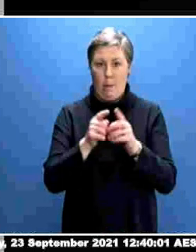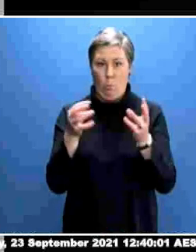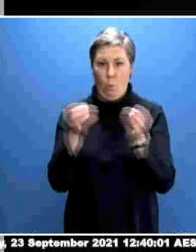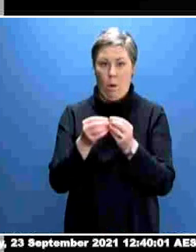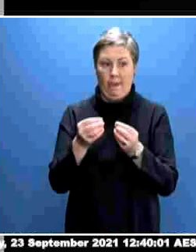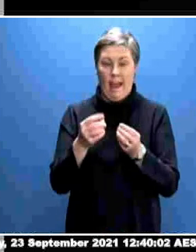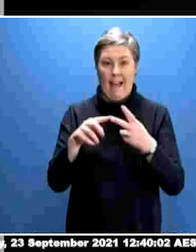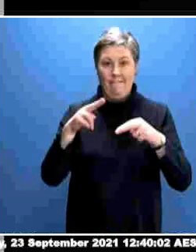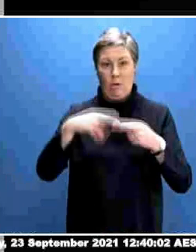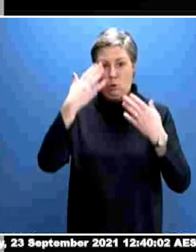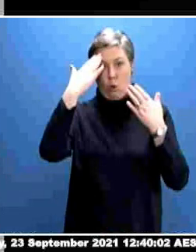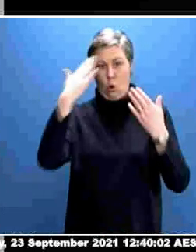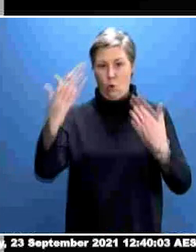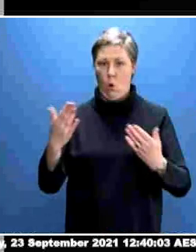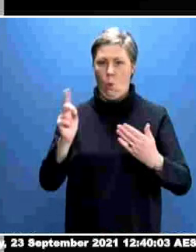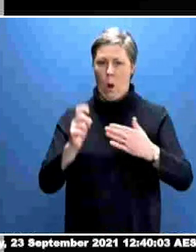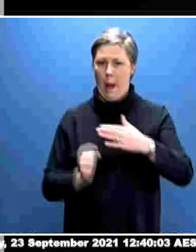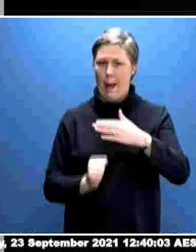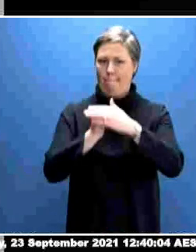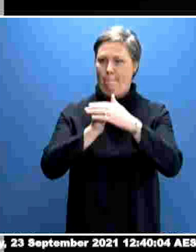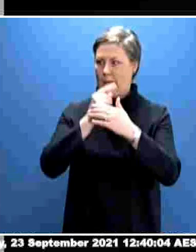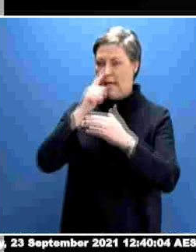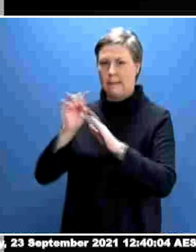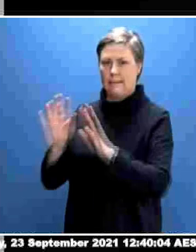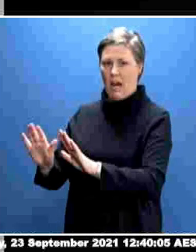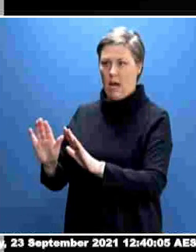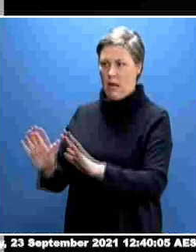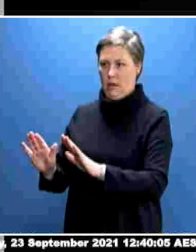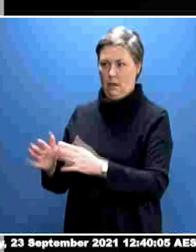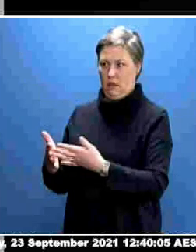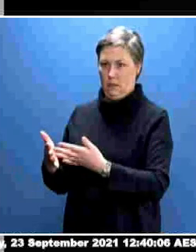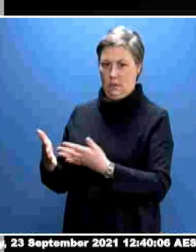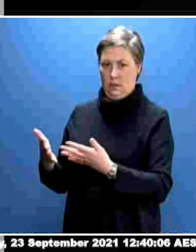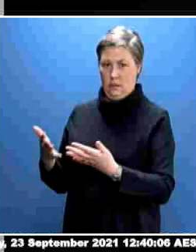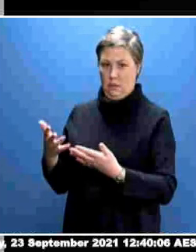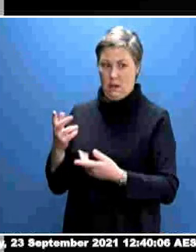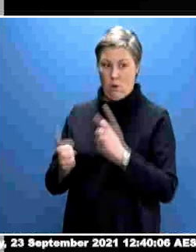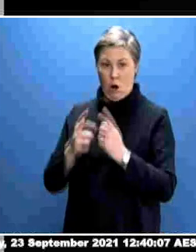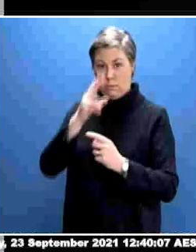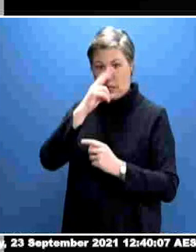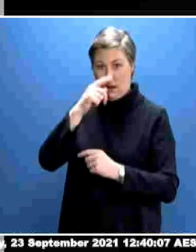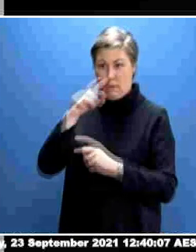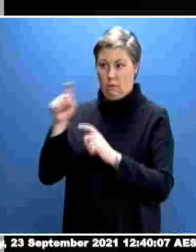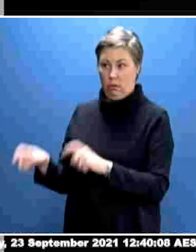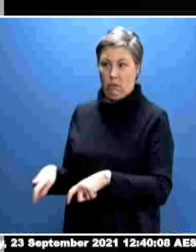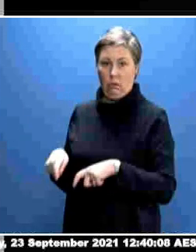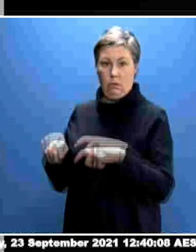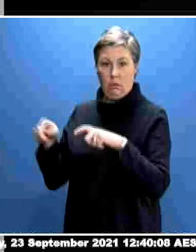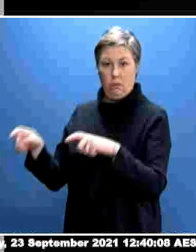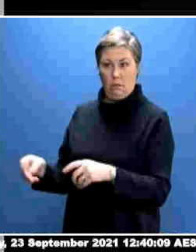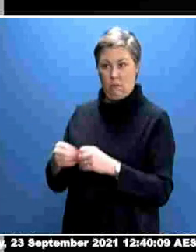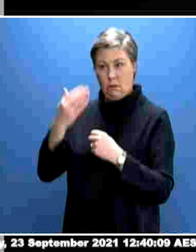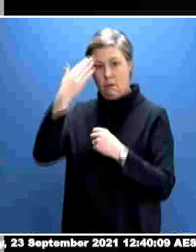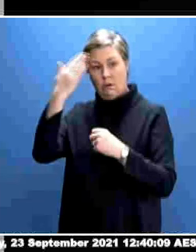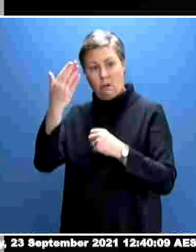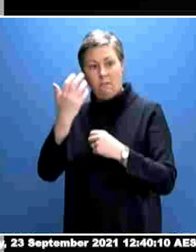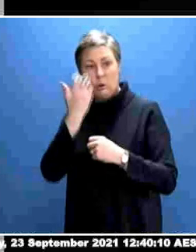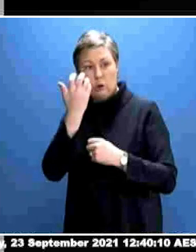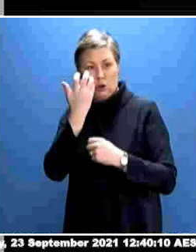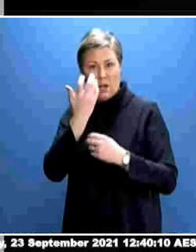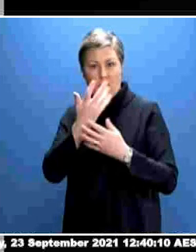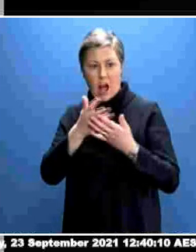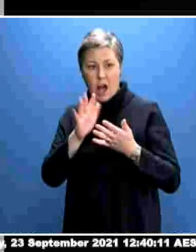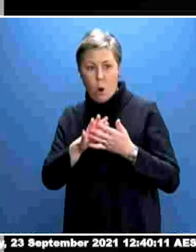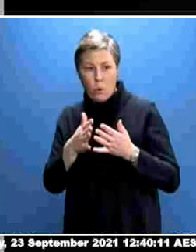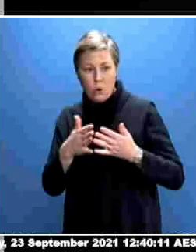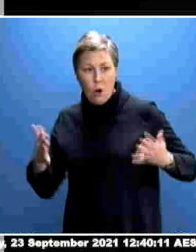concerns of young people languishing in this Centre without anything compelling